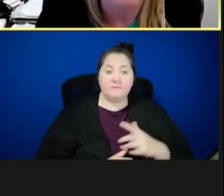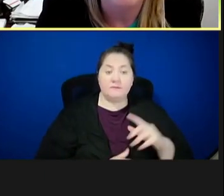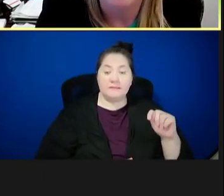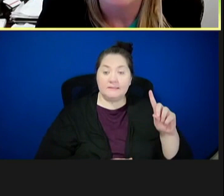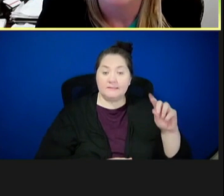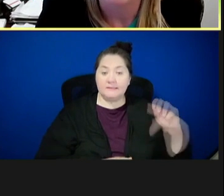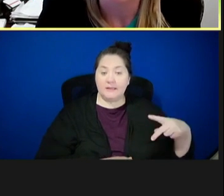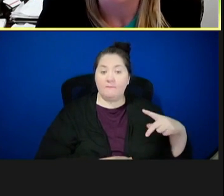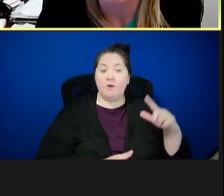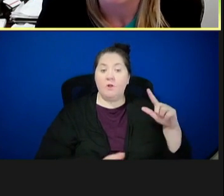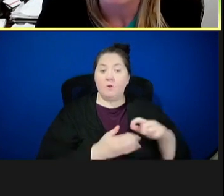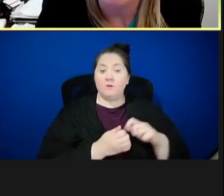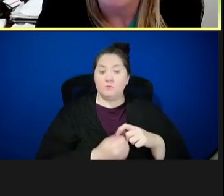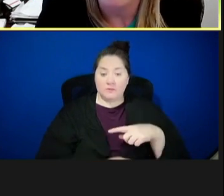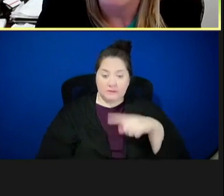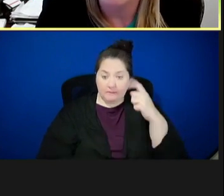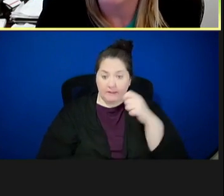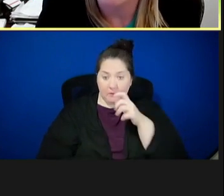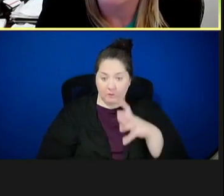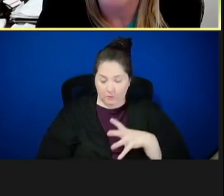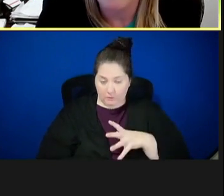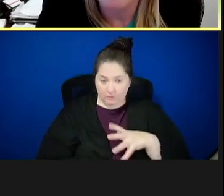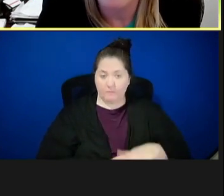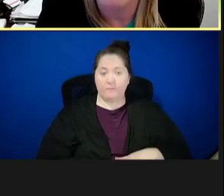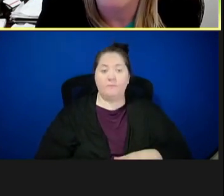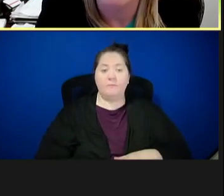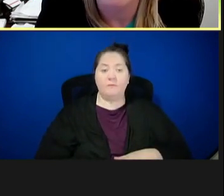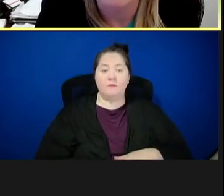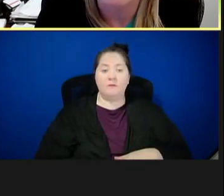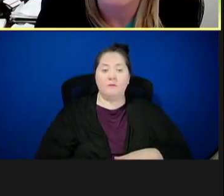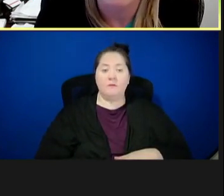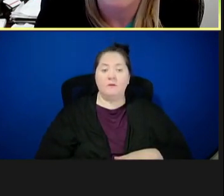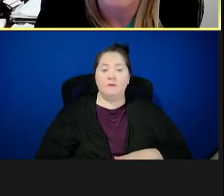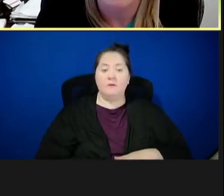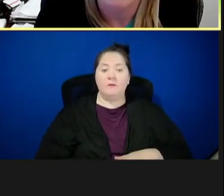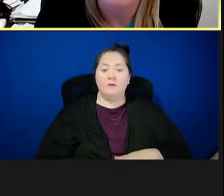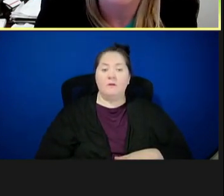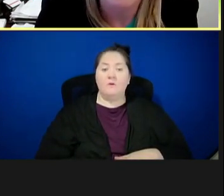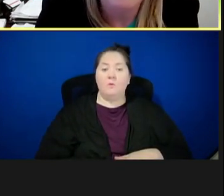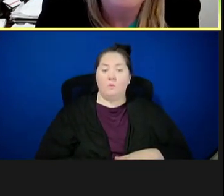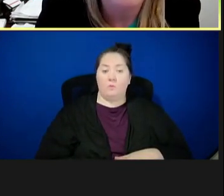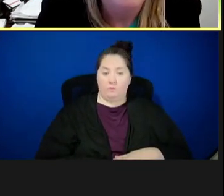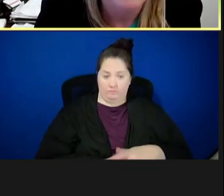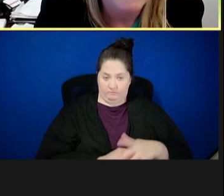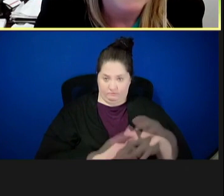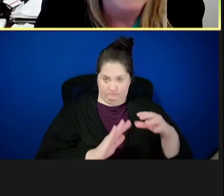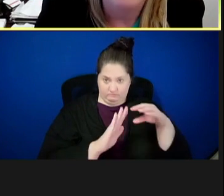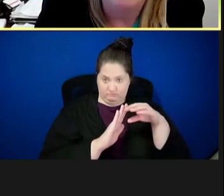among black women. The most prominent decline in vaccine coverage over the last few years has been